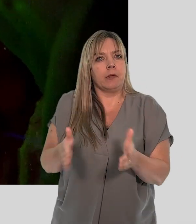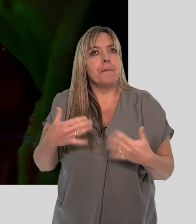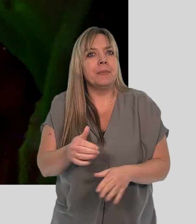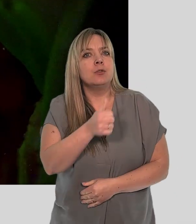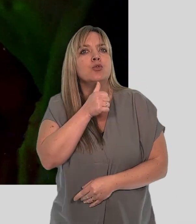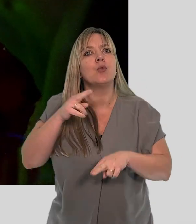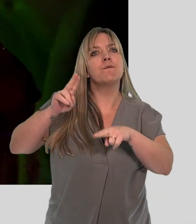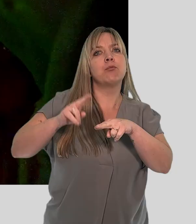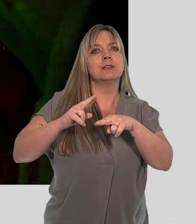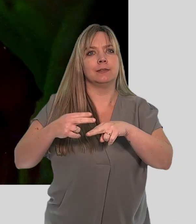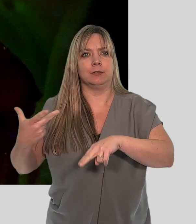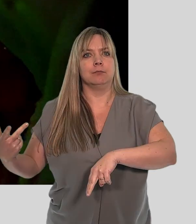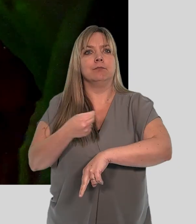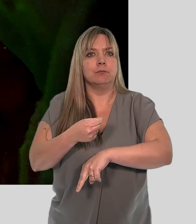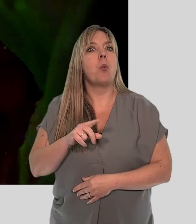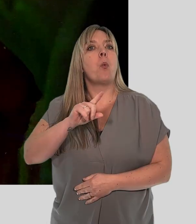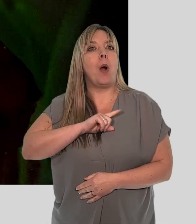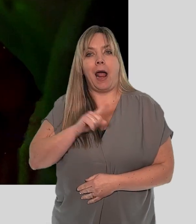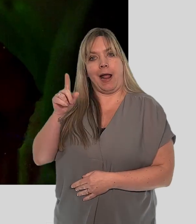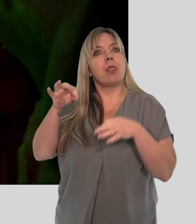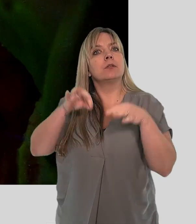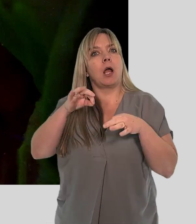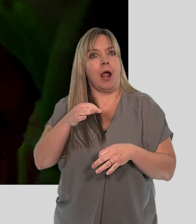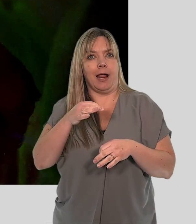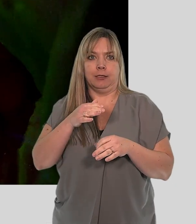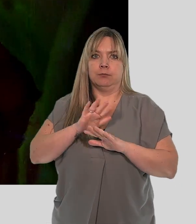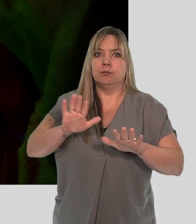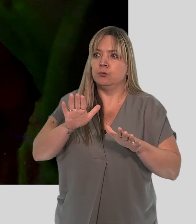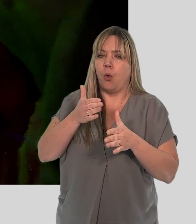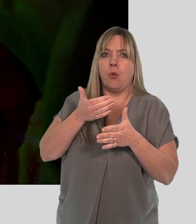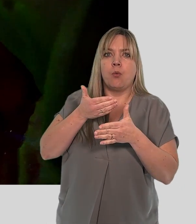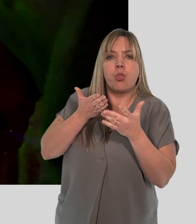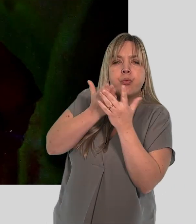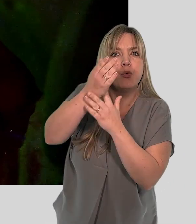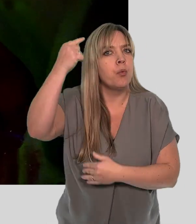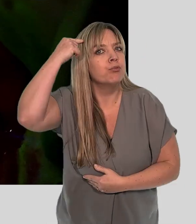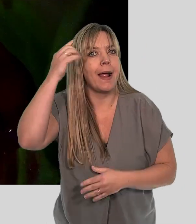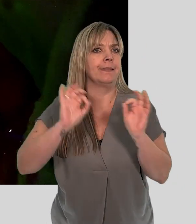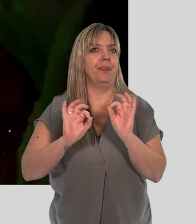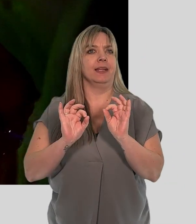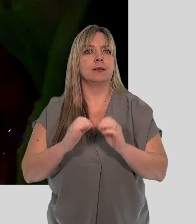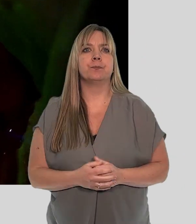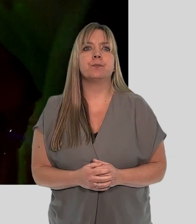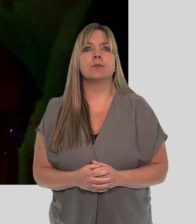We first observed fluorescein in the arteries, then the whole brain was fluorescent as this dye was in the capillaries,